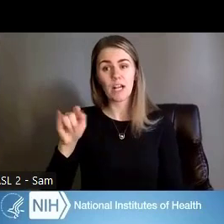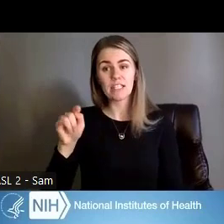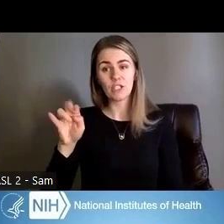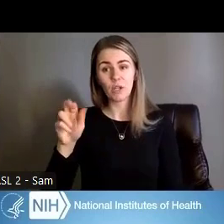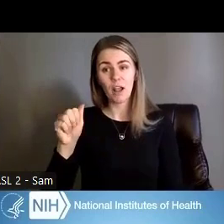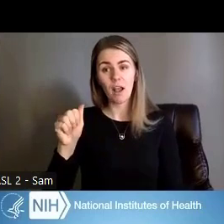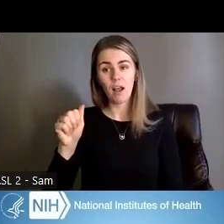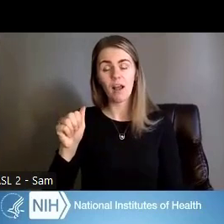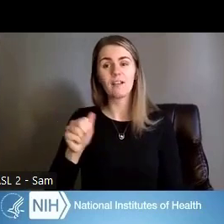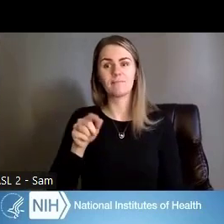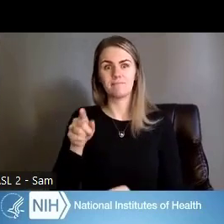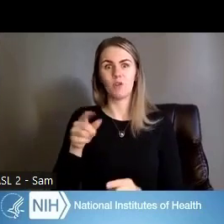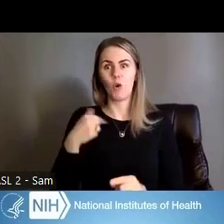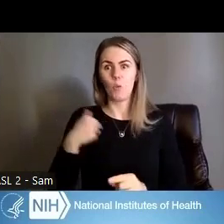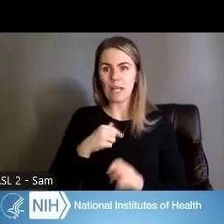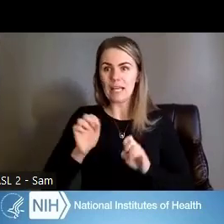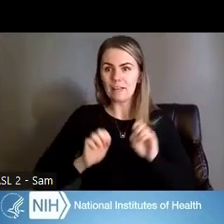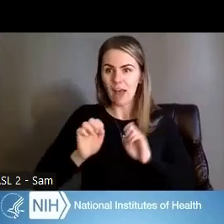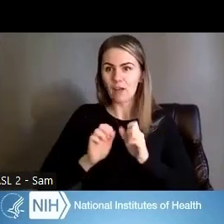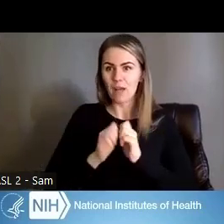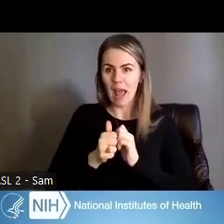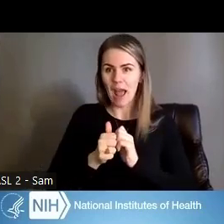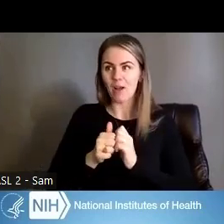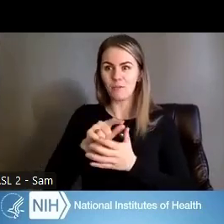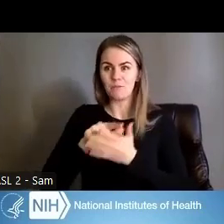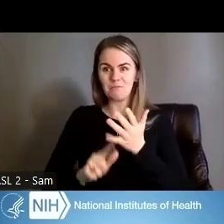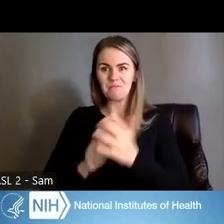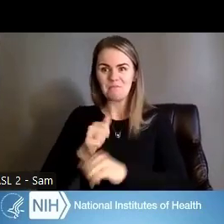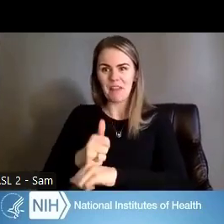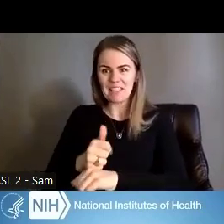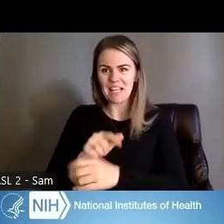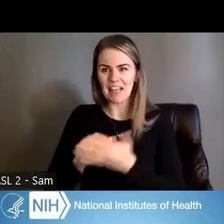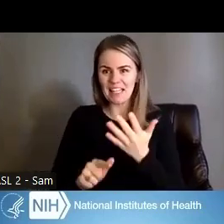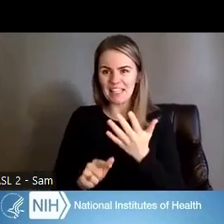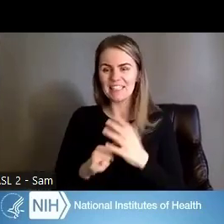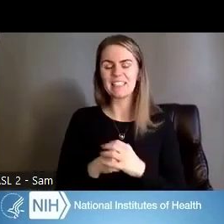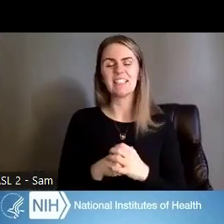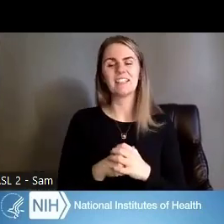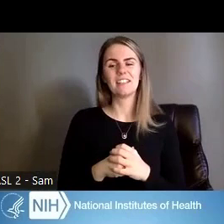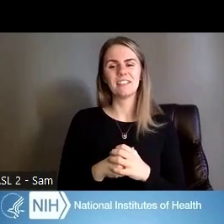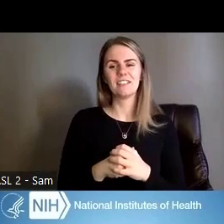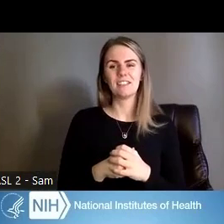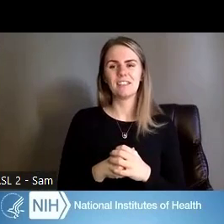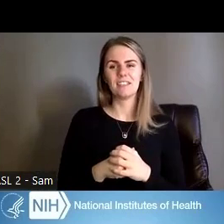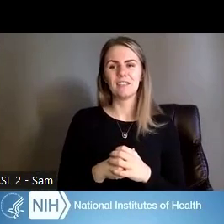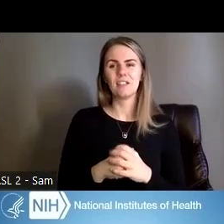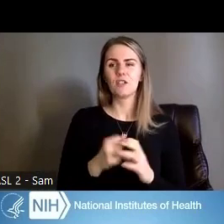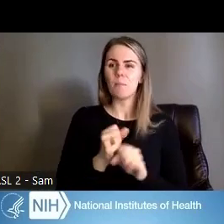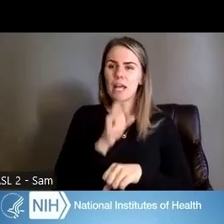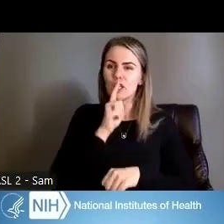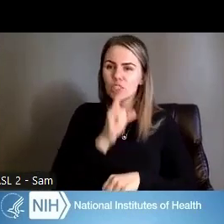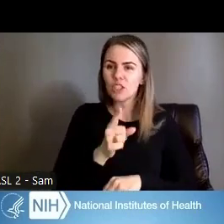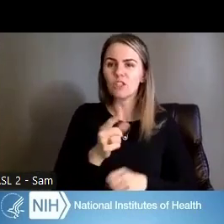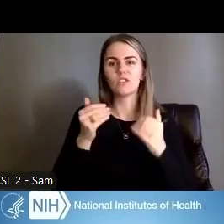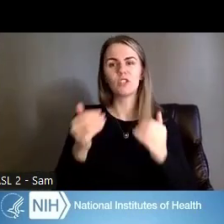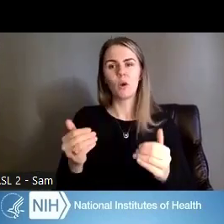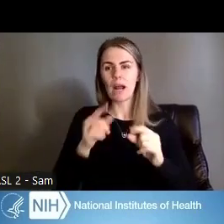is to ensure that you can answer each of those questions, yes, in a clear and compelling manner and that it's easy for the reviewers